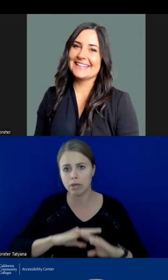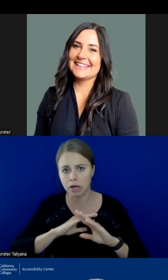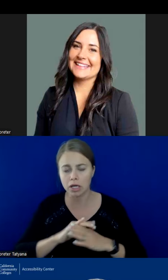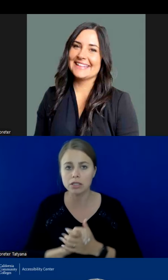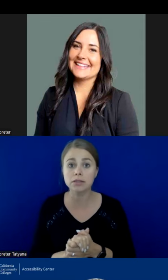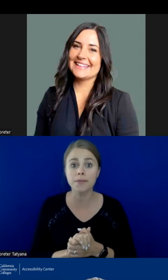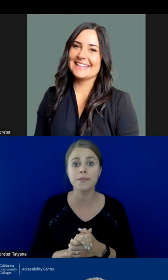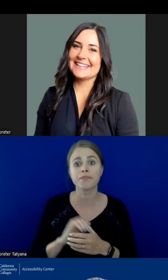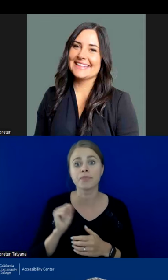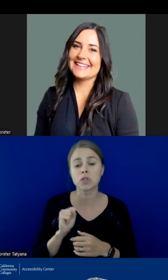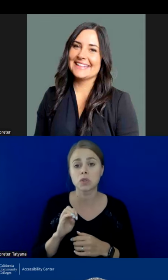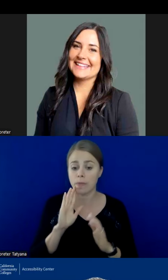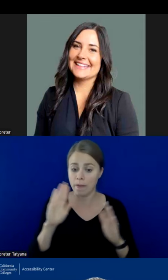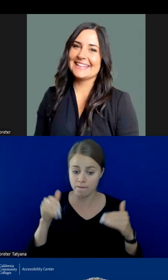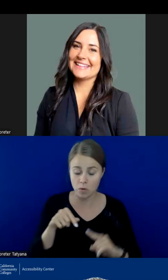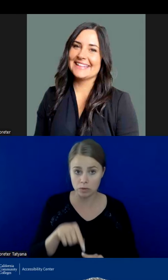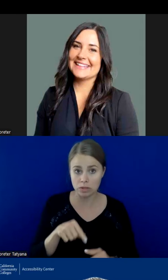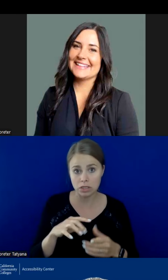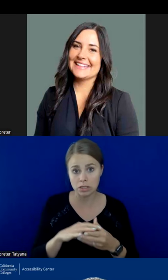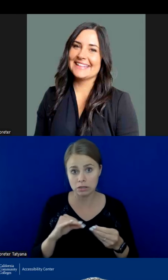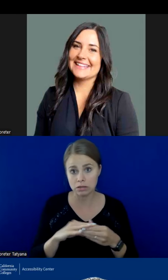So, the focus of this talk is on barriers.